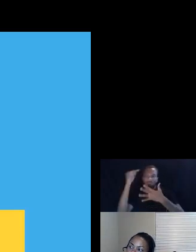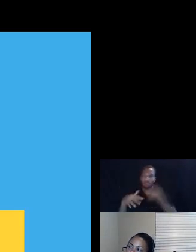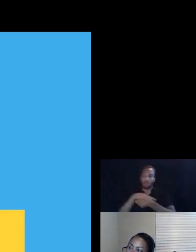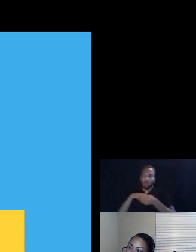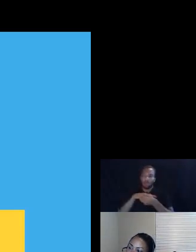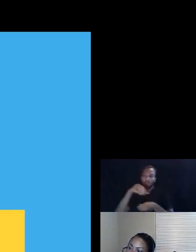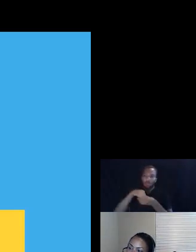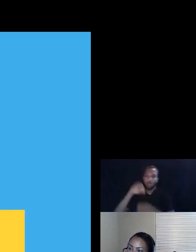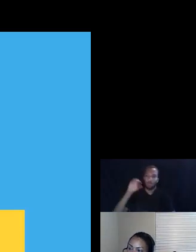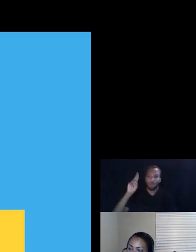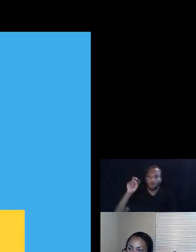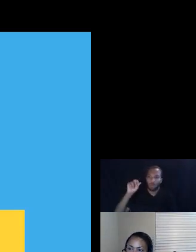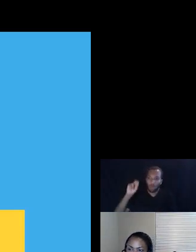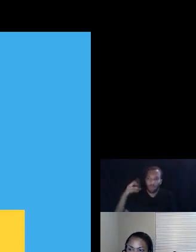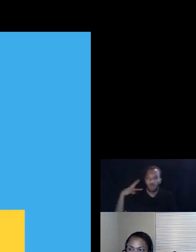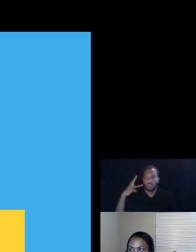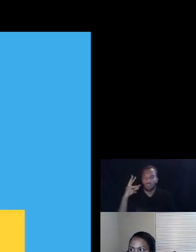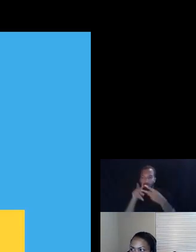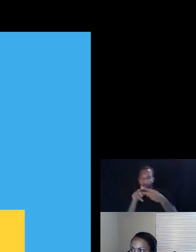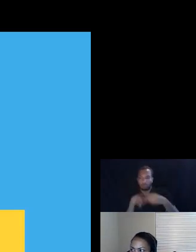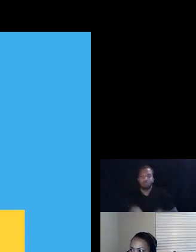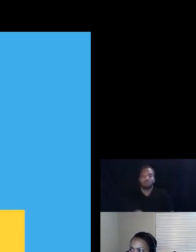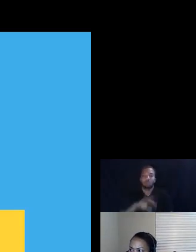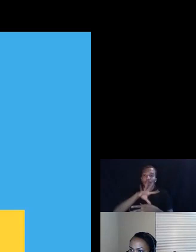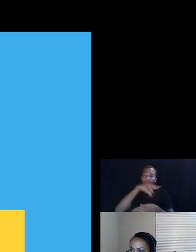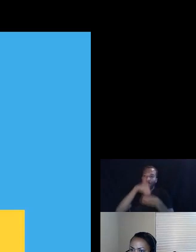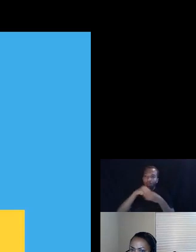that includes hospital systems, CCOs and public health departments.